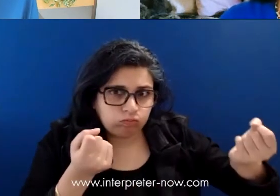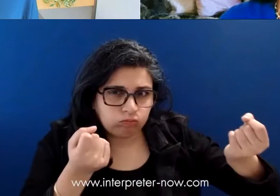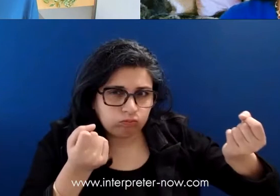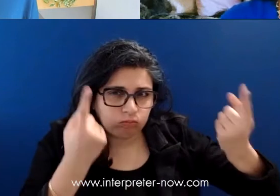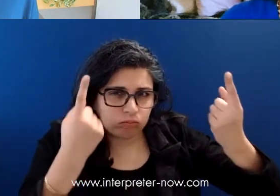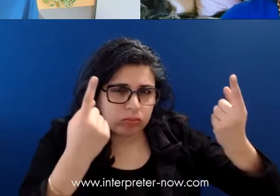they might feel.